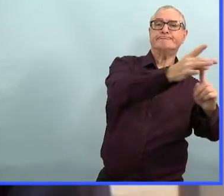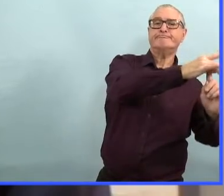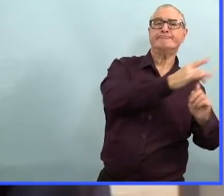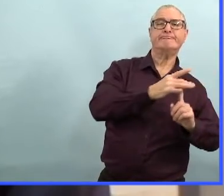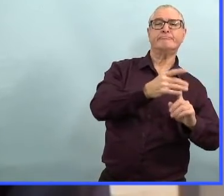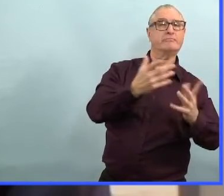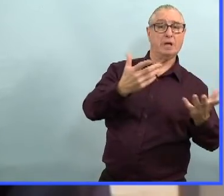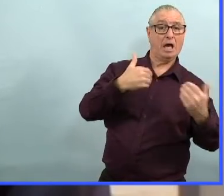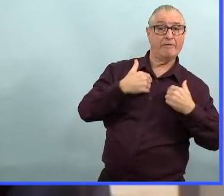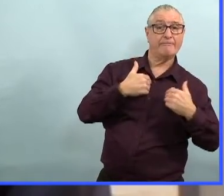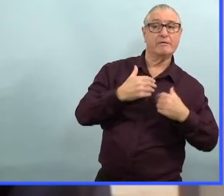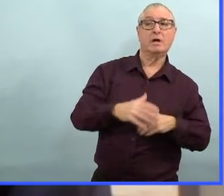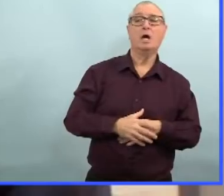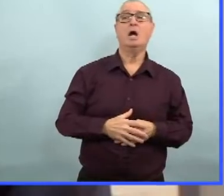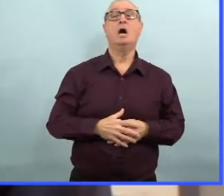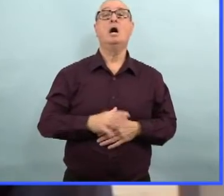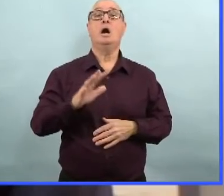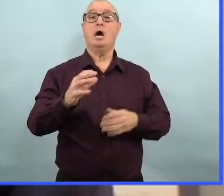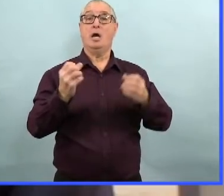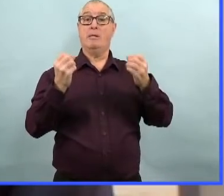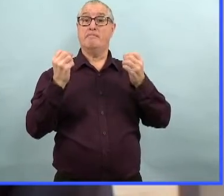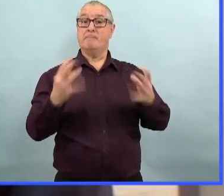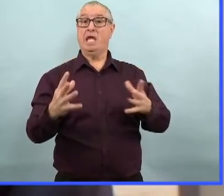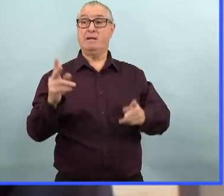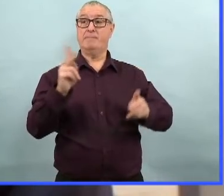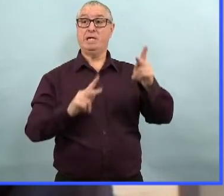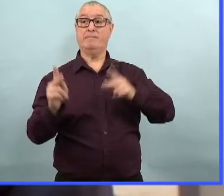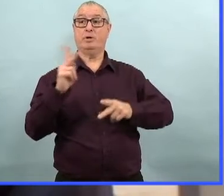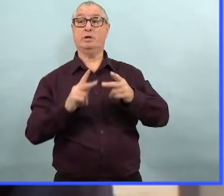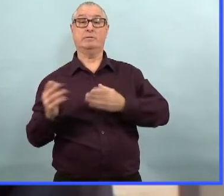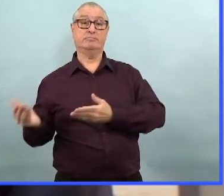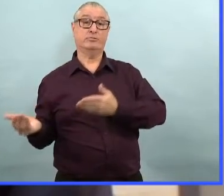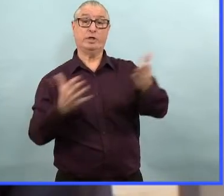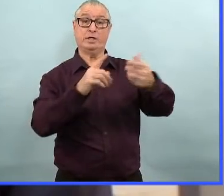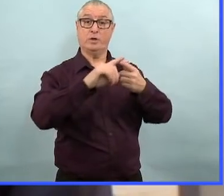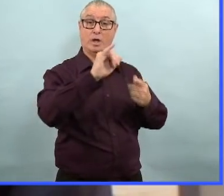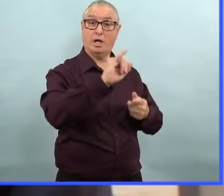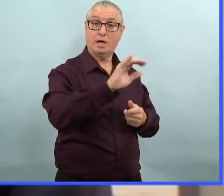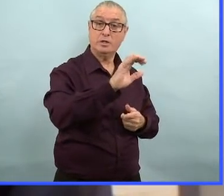a a covet infection but right now i would say for the i haven't heard